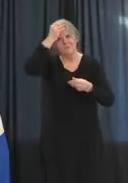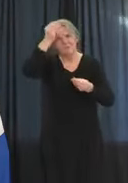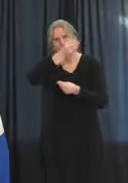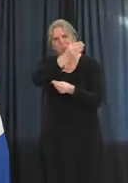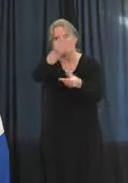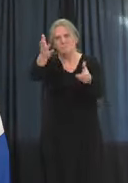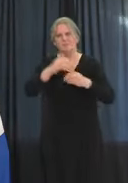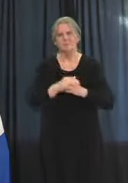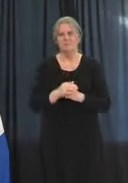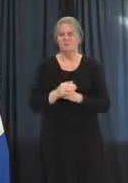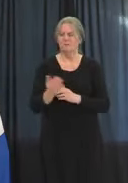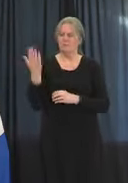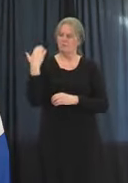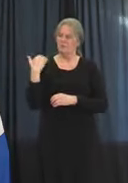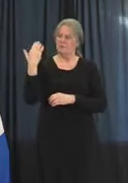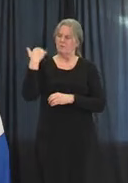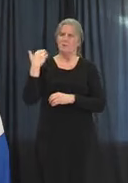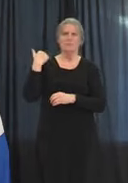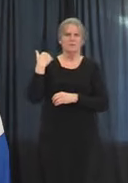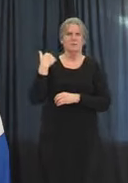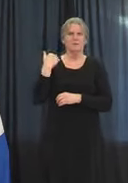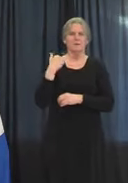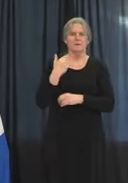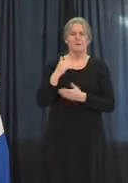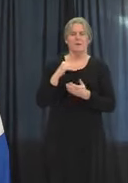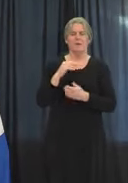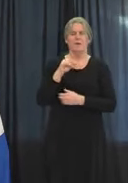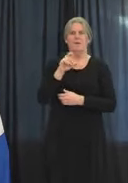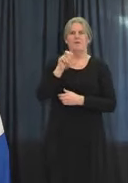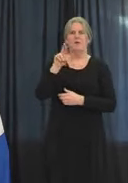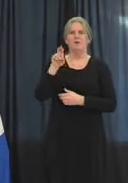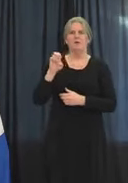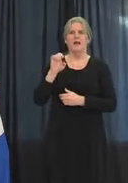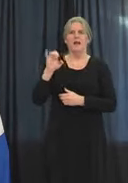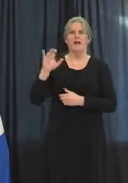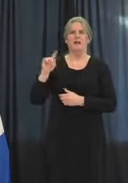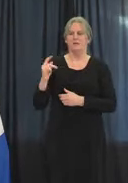A long time ago, Dr Elliott and